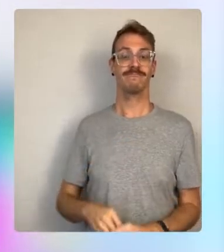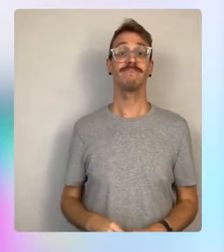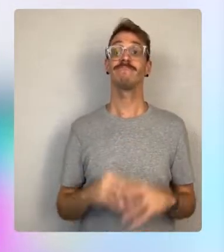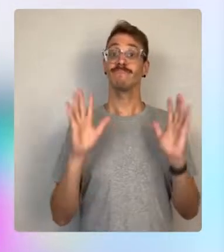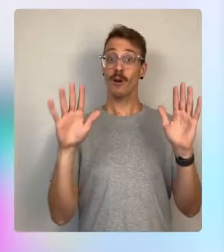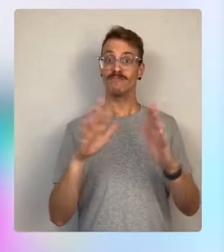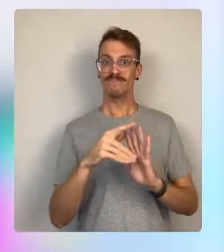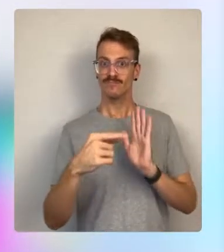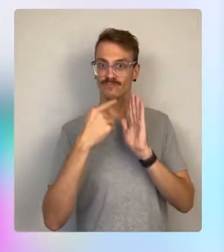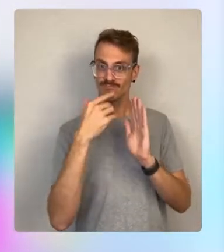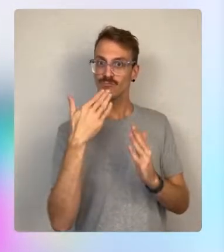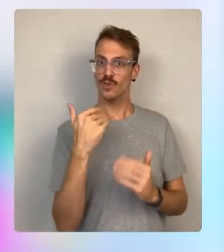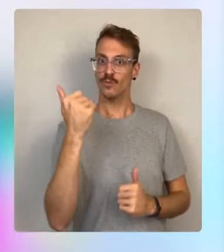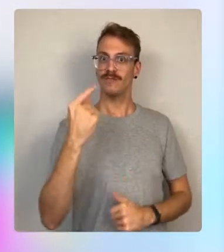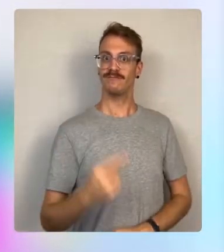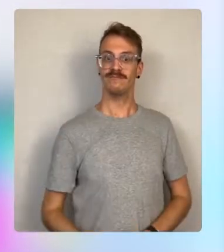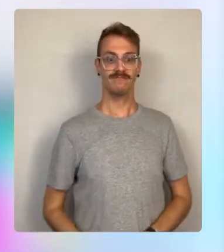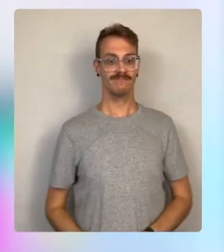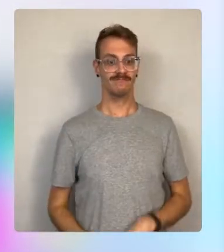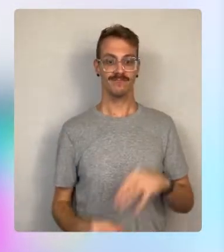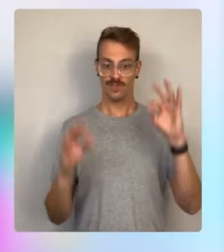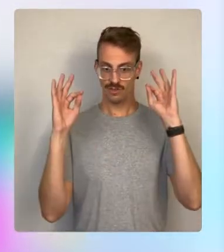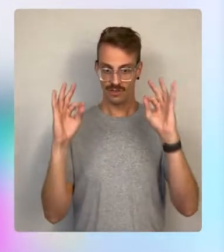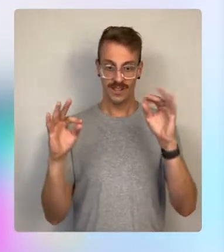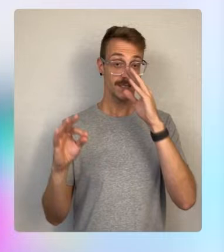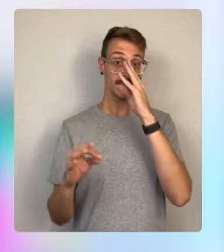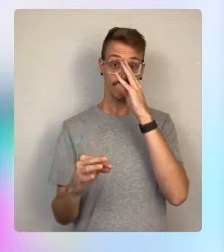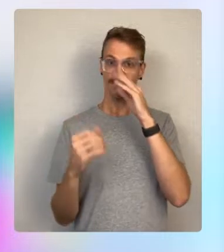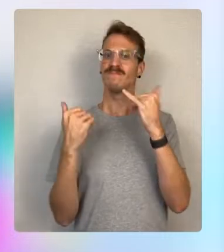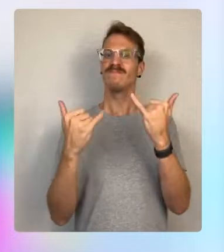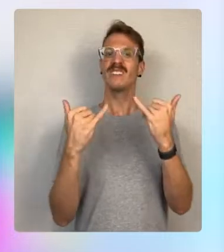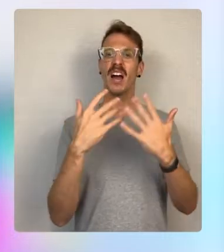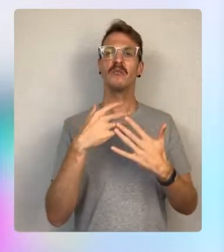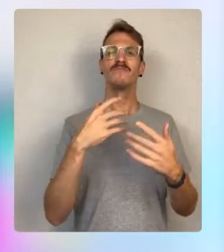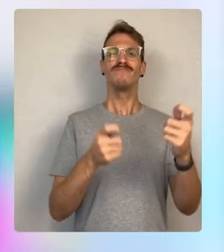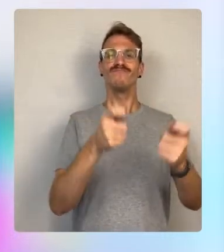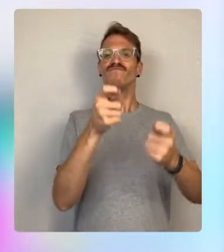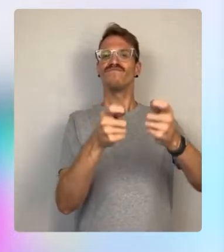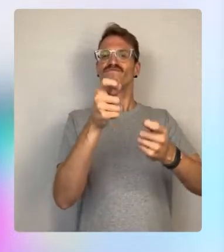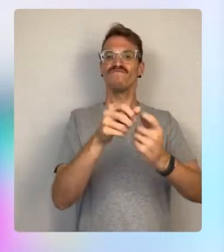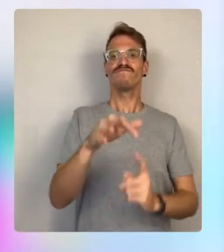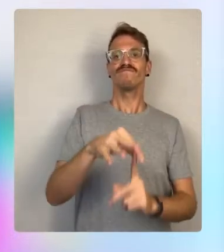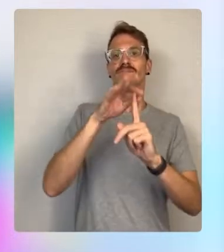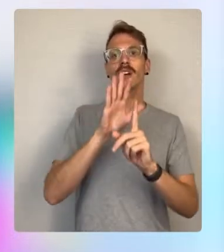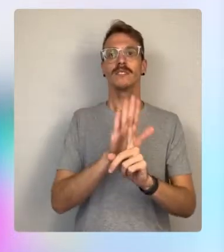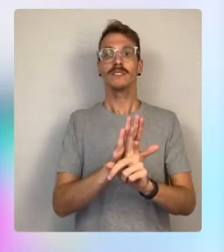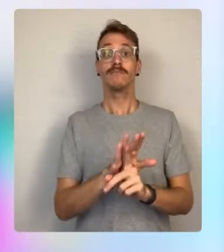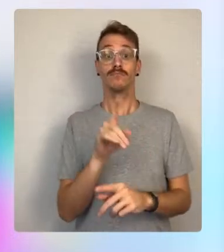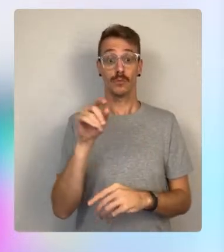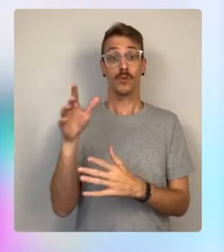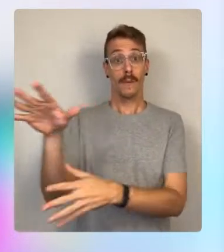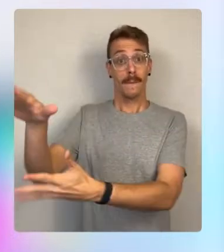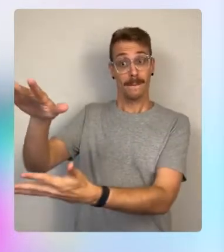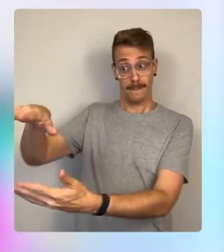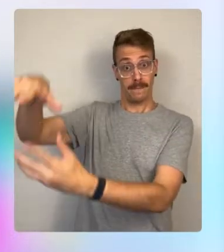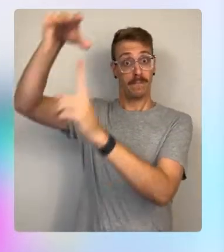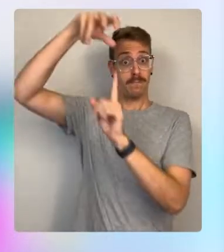Oh, here's a good one. That's great. Well, let's customize it a bit. When you pull an item out of the Asset Library,